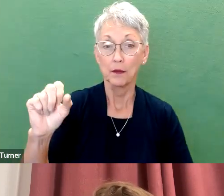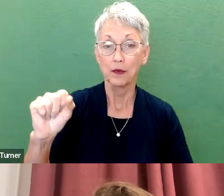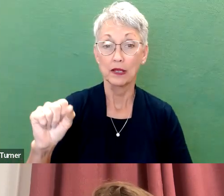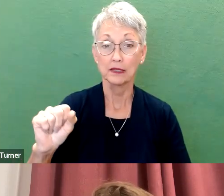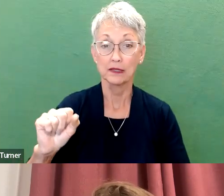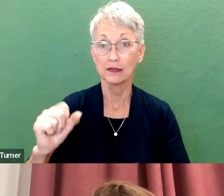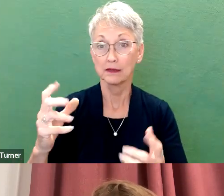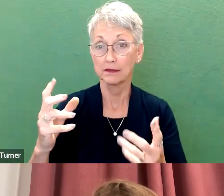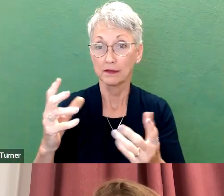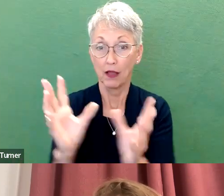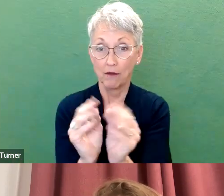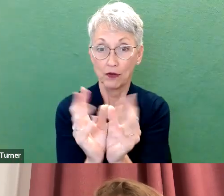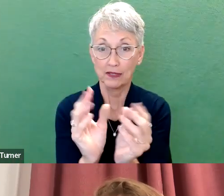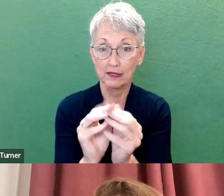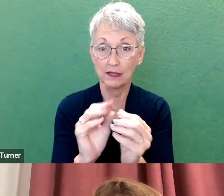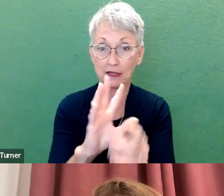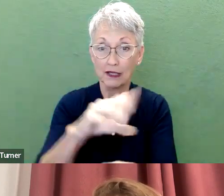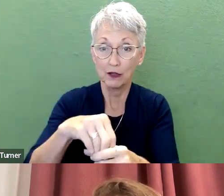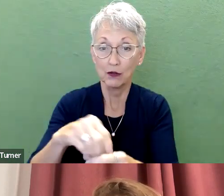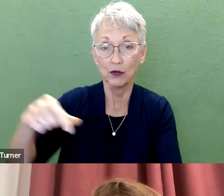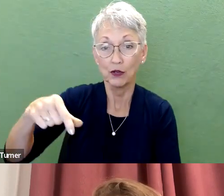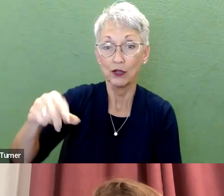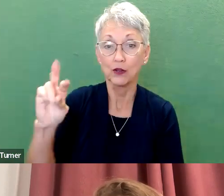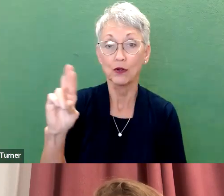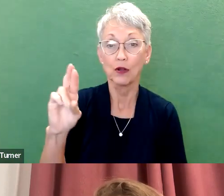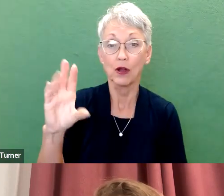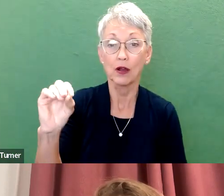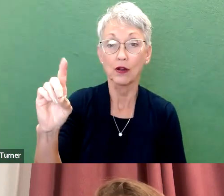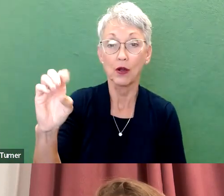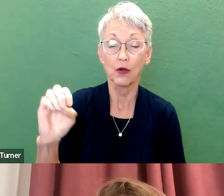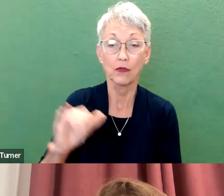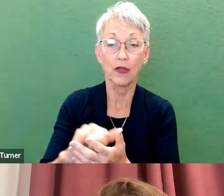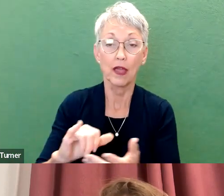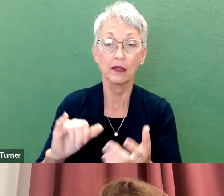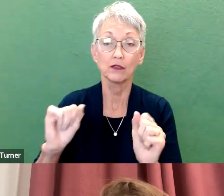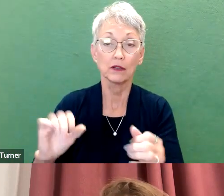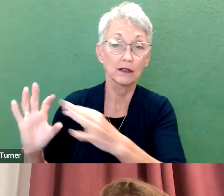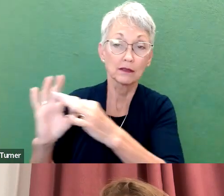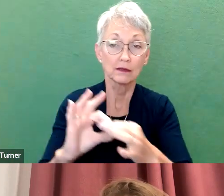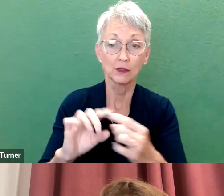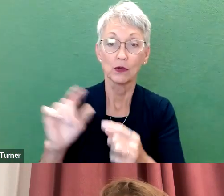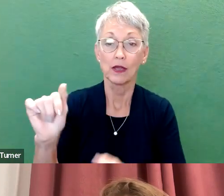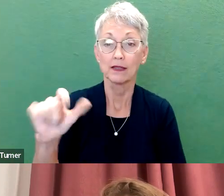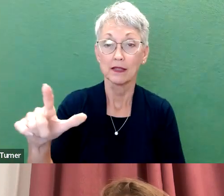television, television conferences, press